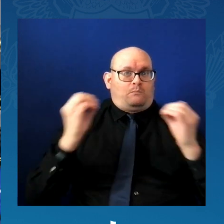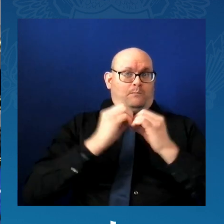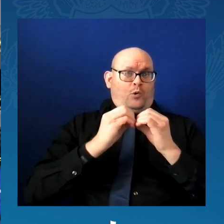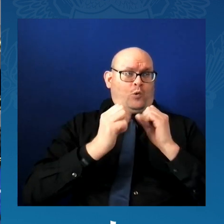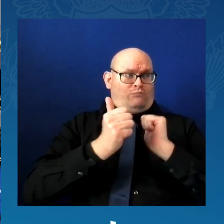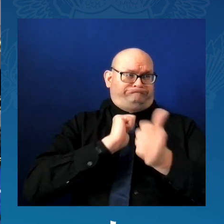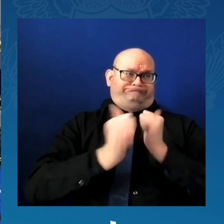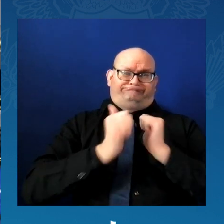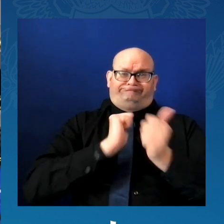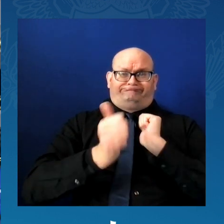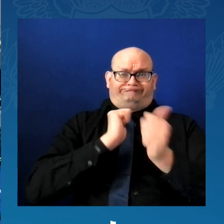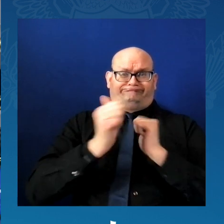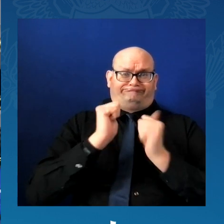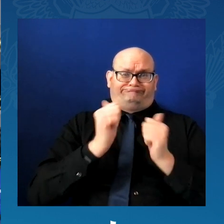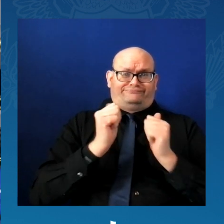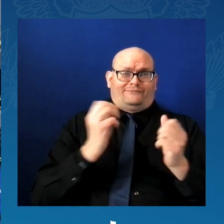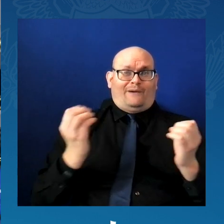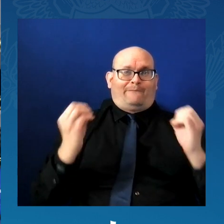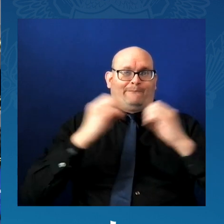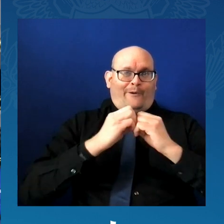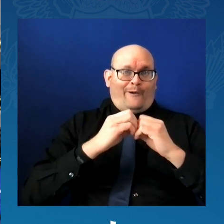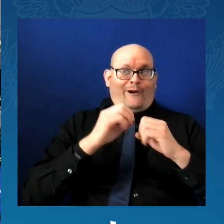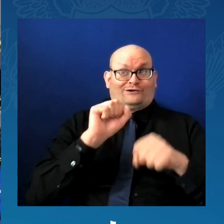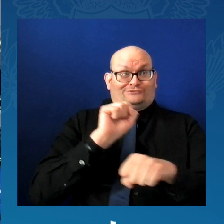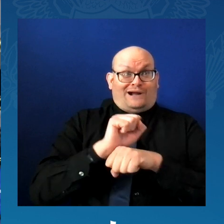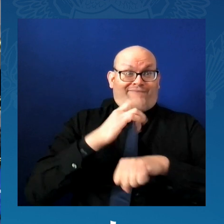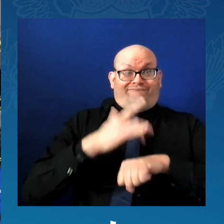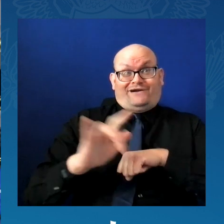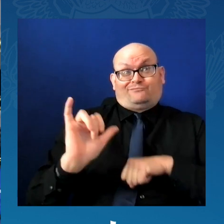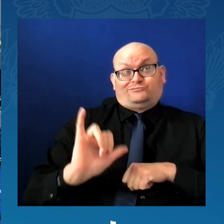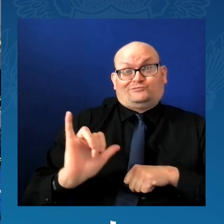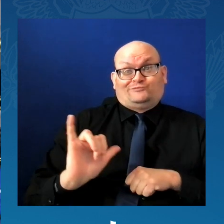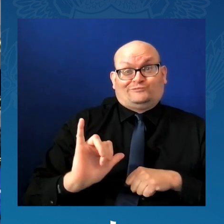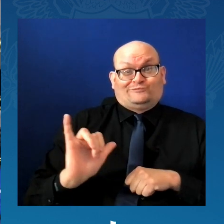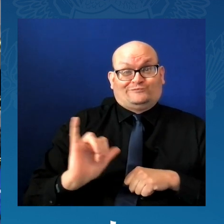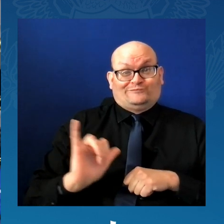Thank you, ma'am. The Vice President: Thank you. And the theme that we've heard on this point,